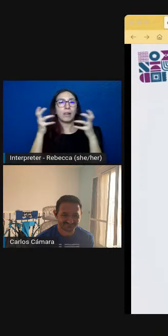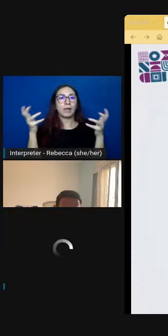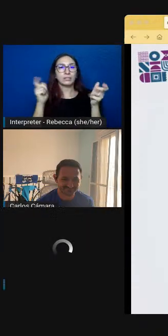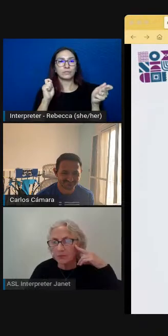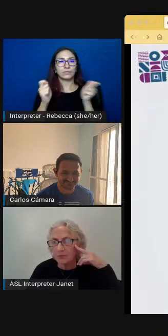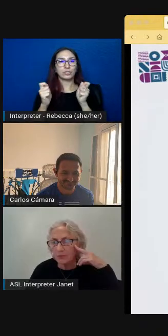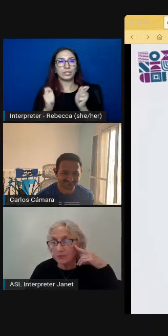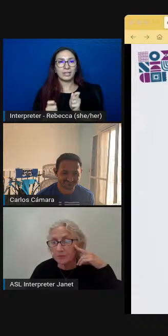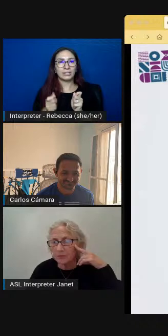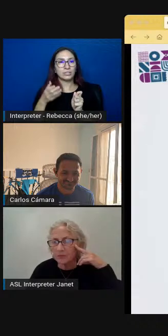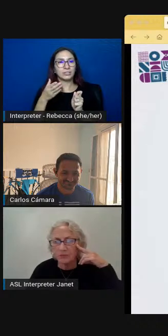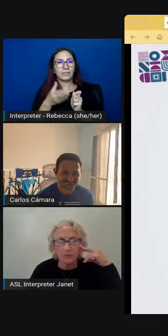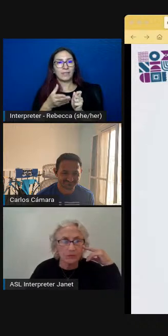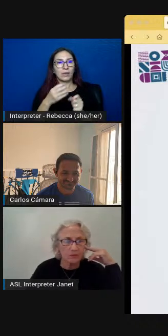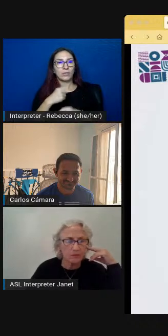Also became